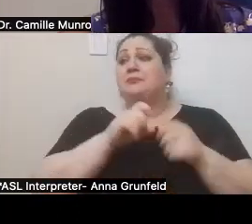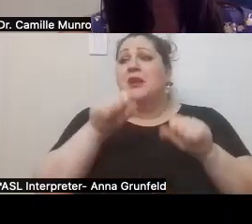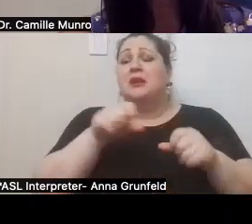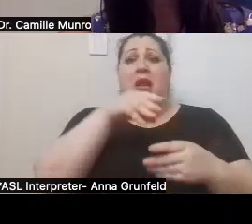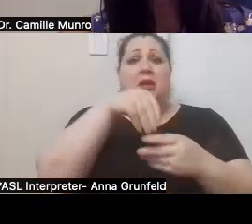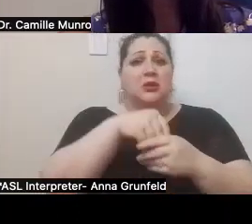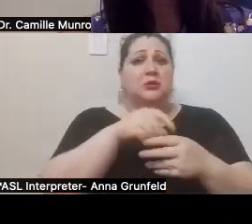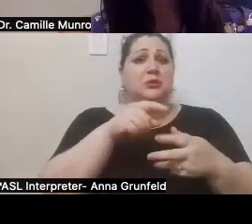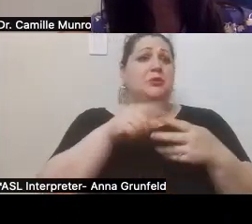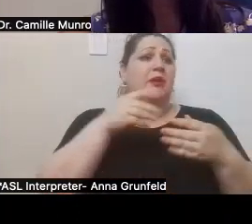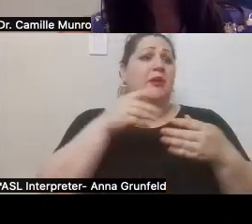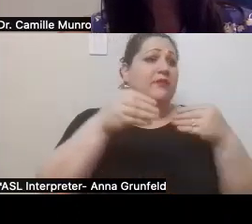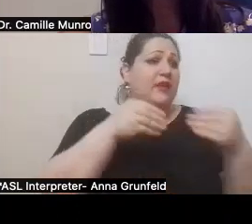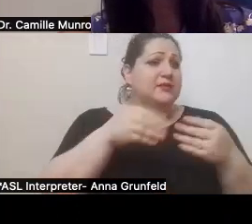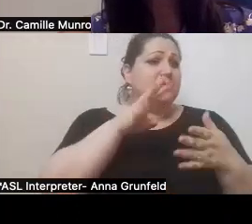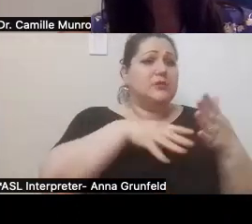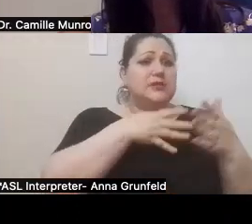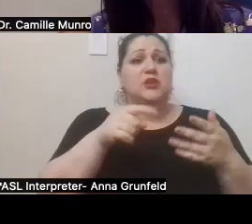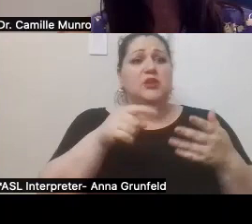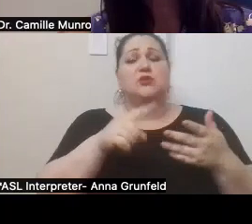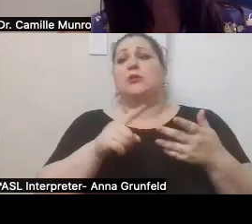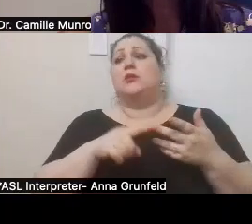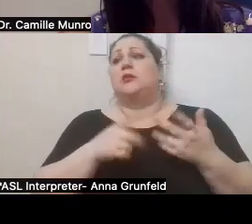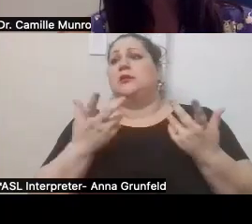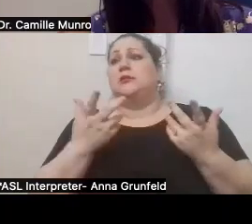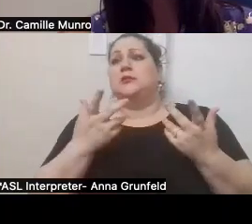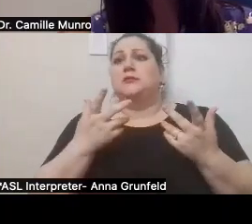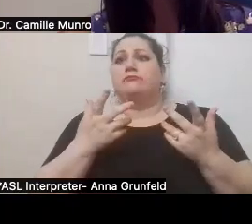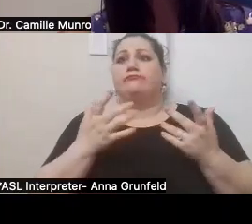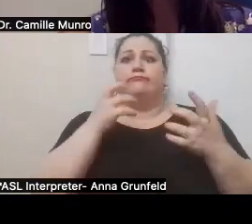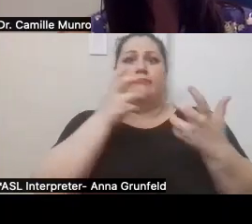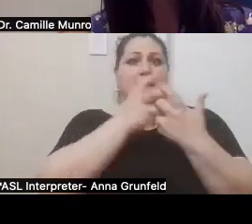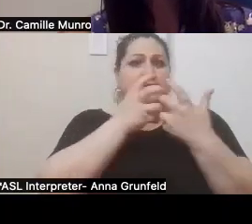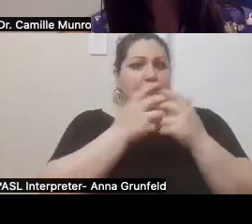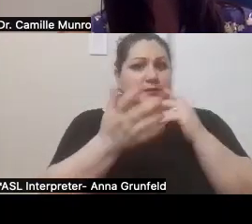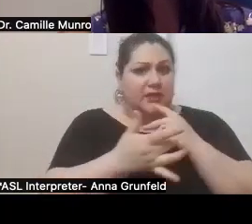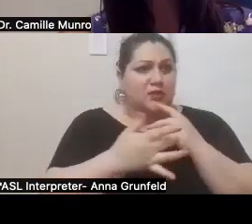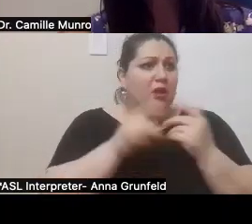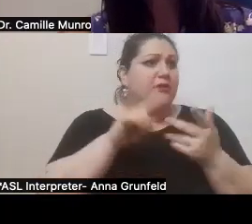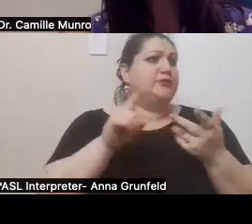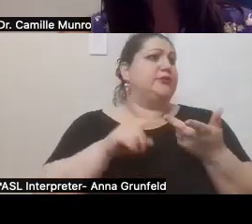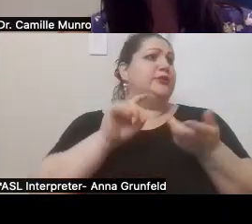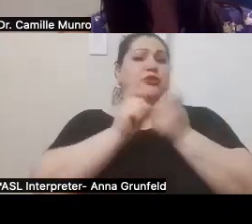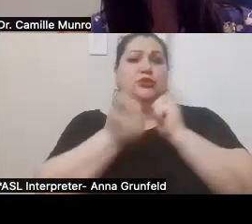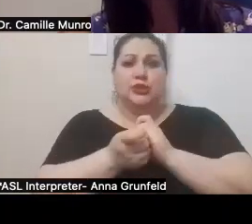attendance services, adaptive technology, changes to work sites, media conversion,